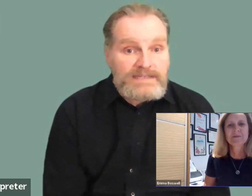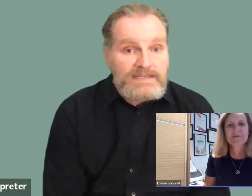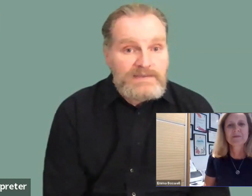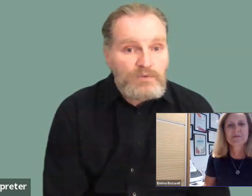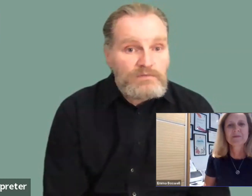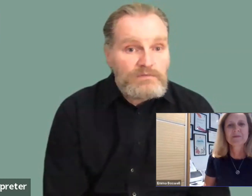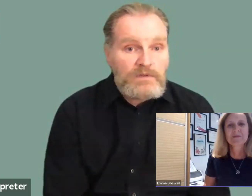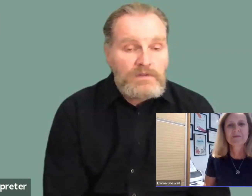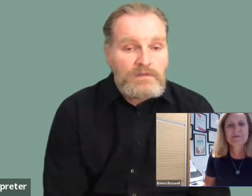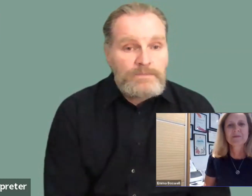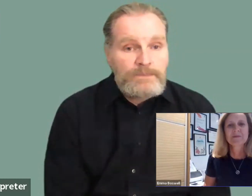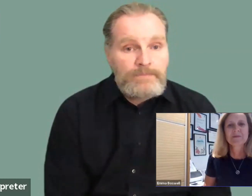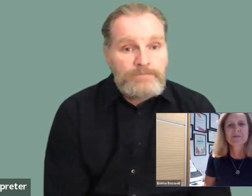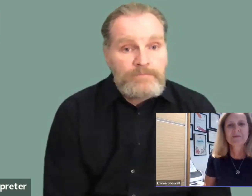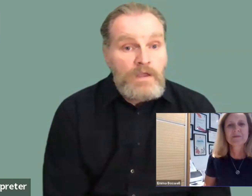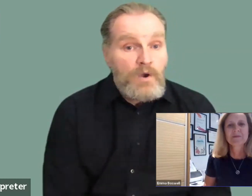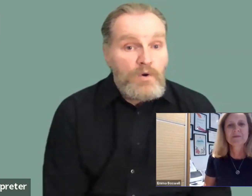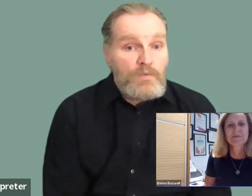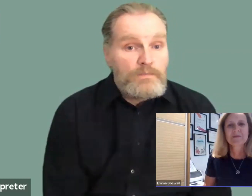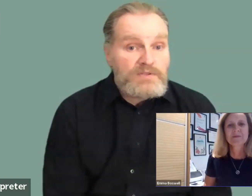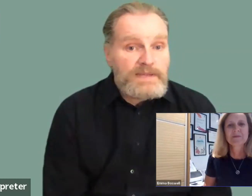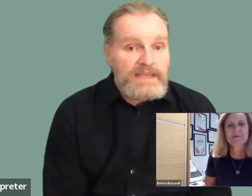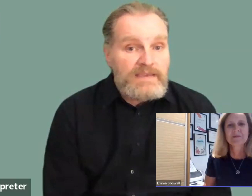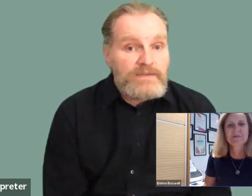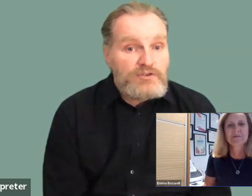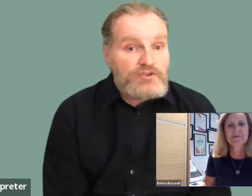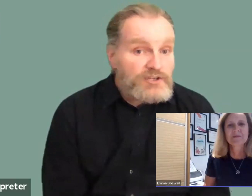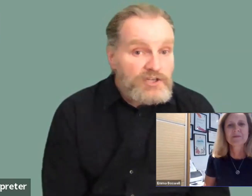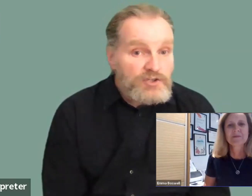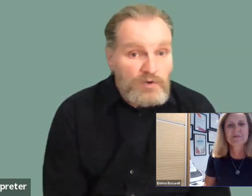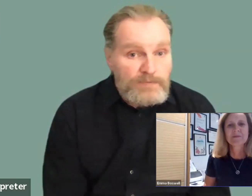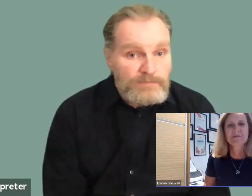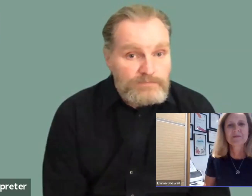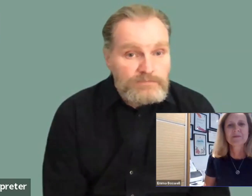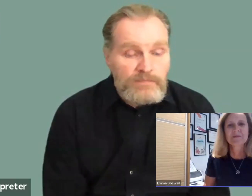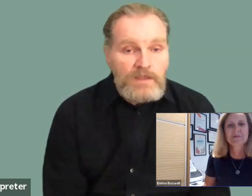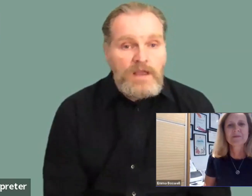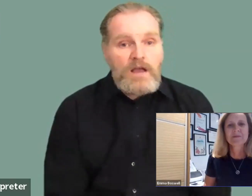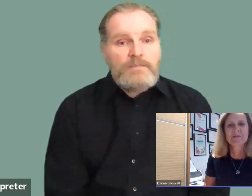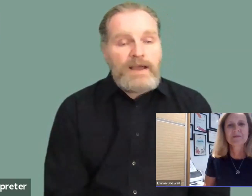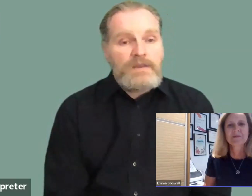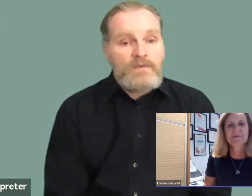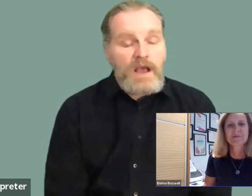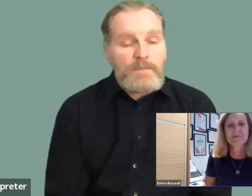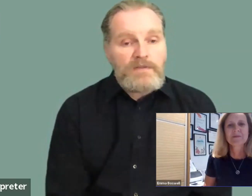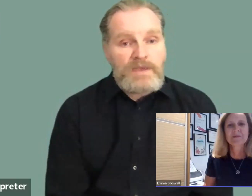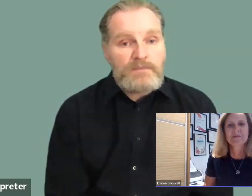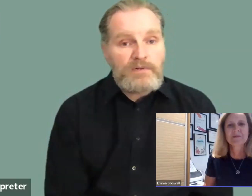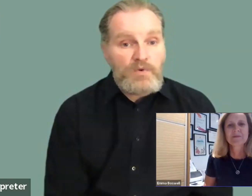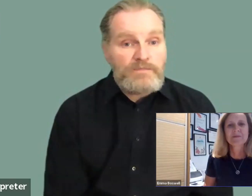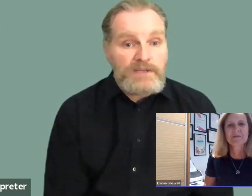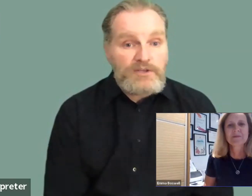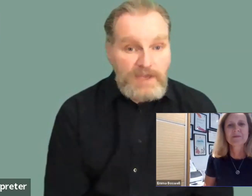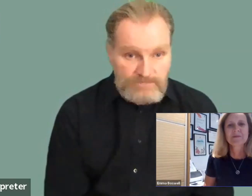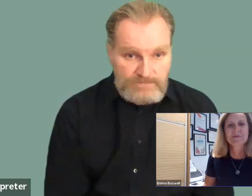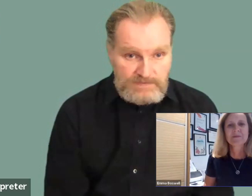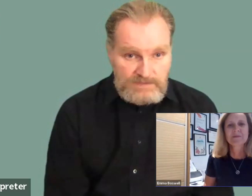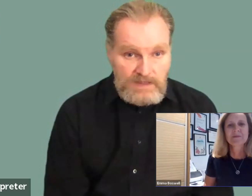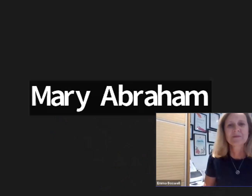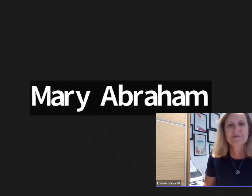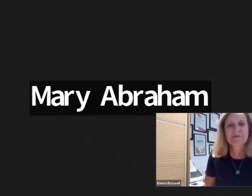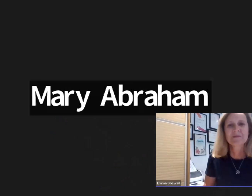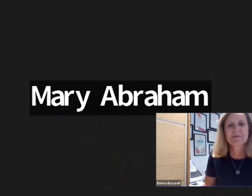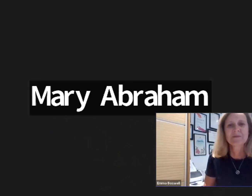accessible, or possibly even changing job. I know a couple of people who have been chefs, and worked